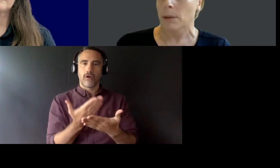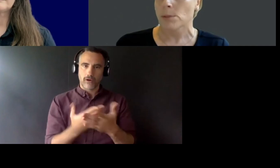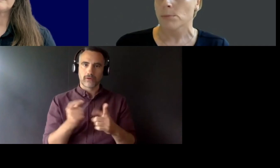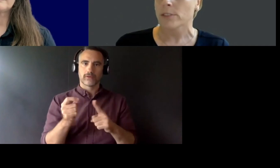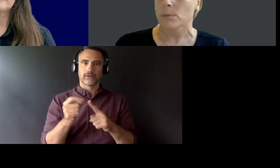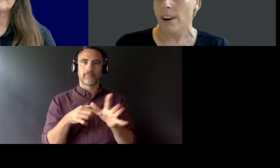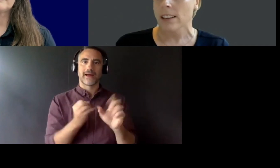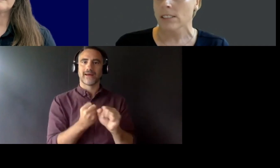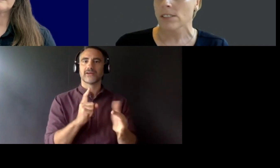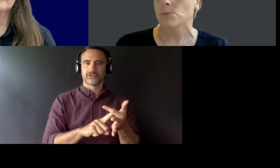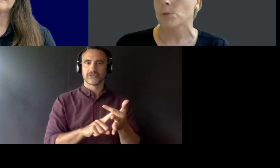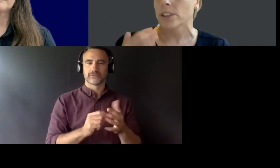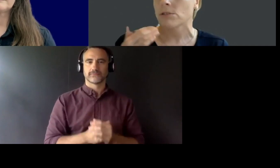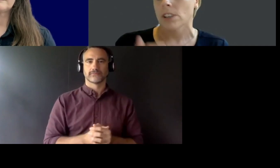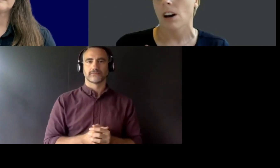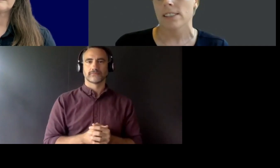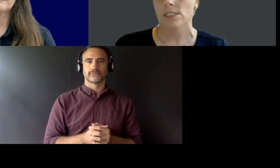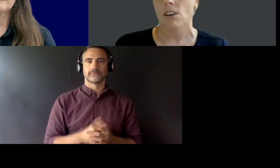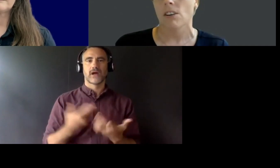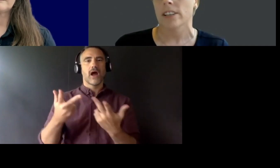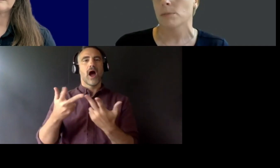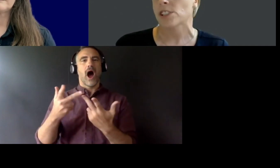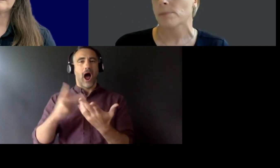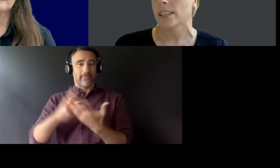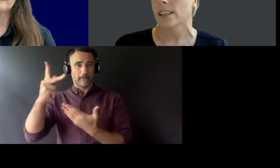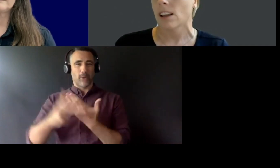move them around, Word relies on images being in line.